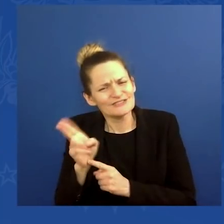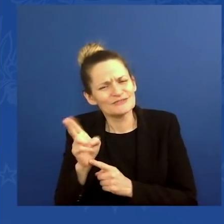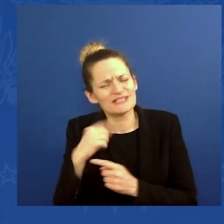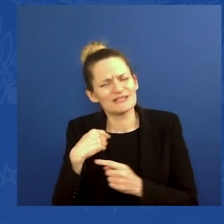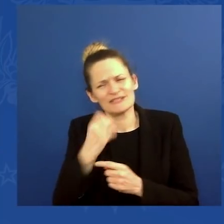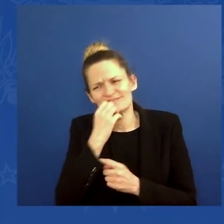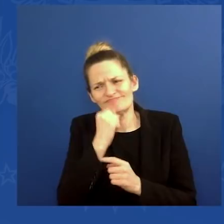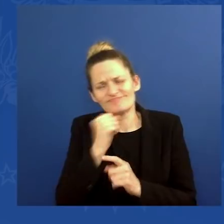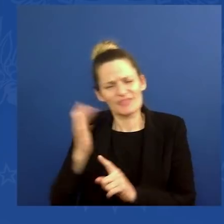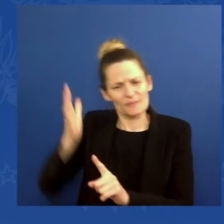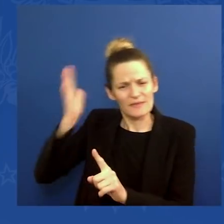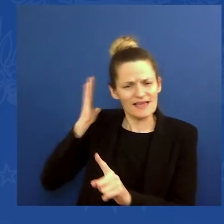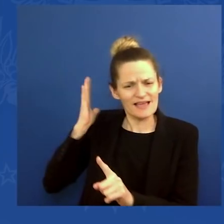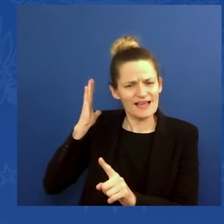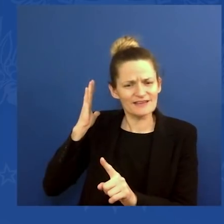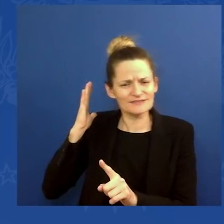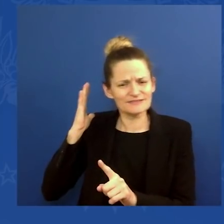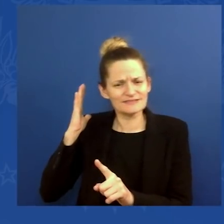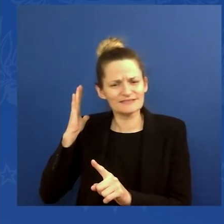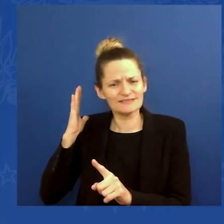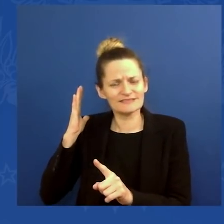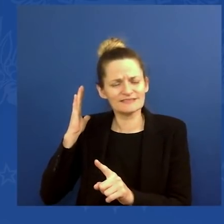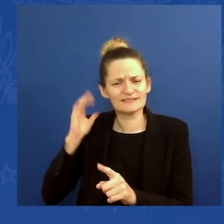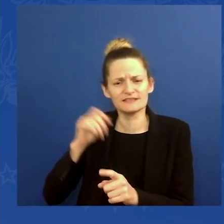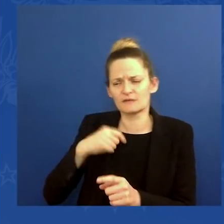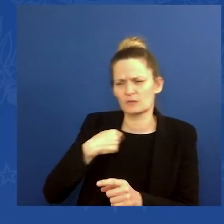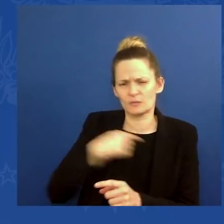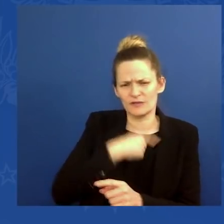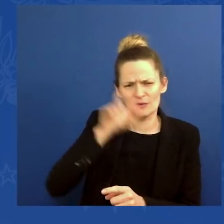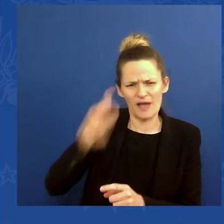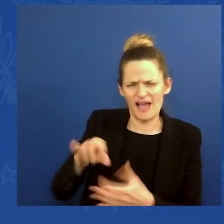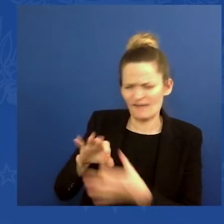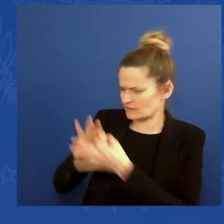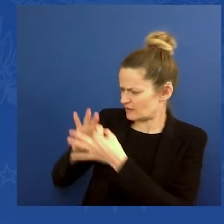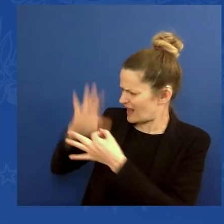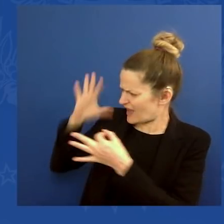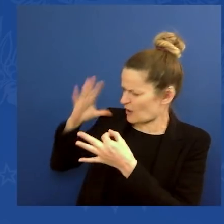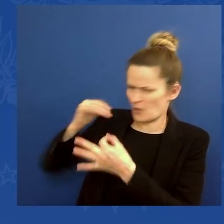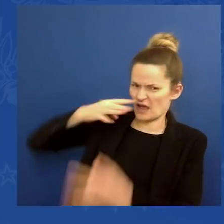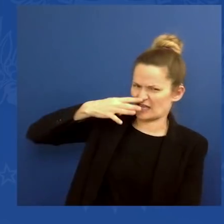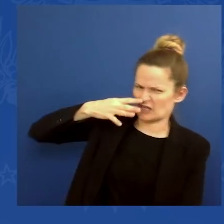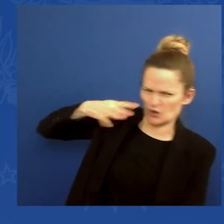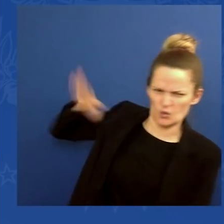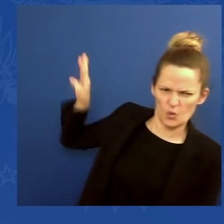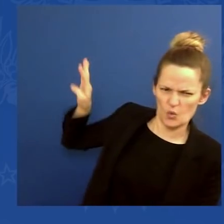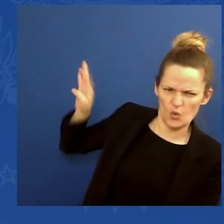Now, you don't have to forget the past, or dis- -- or disso- disassociate yourself -- yourself from it, but cherish it.